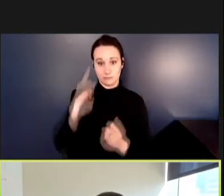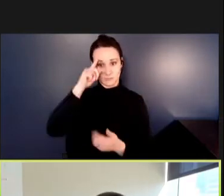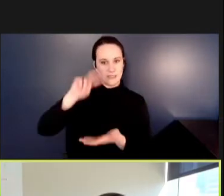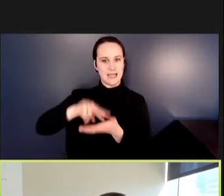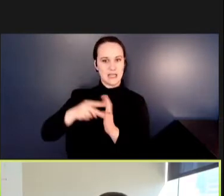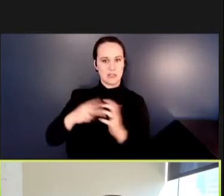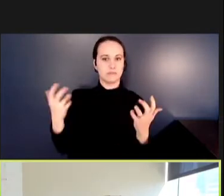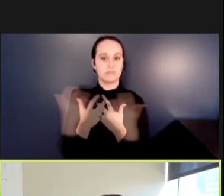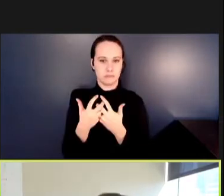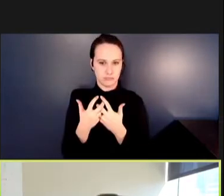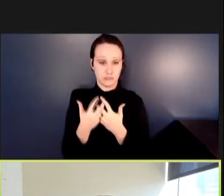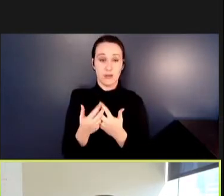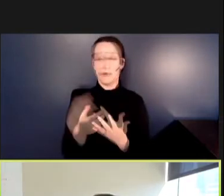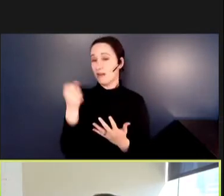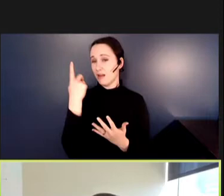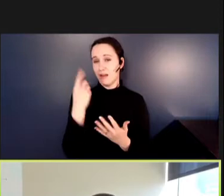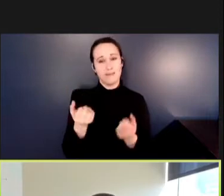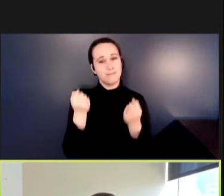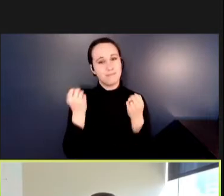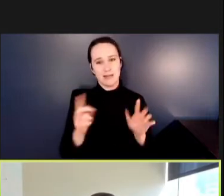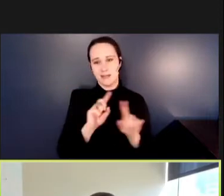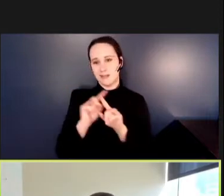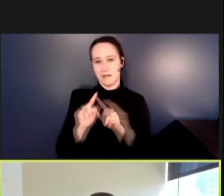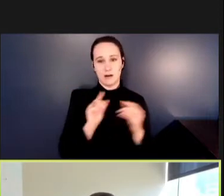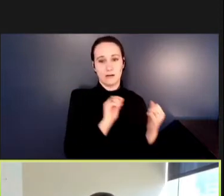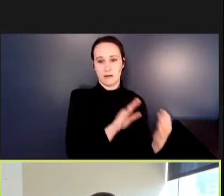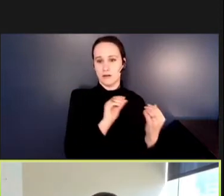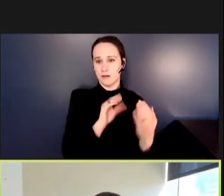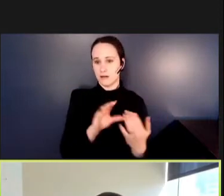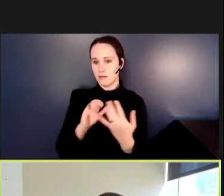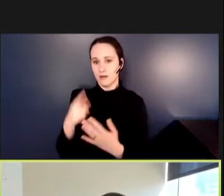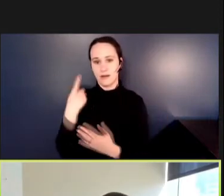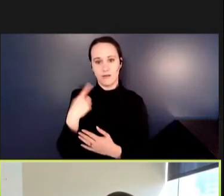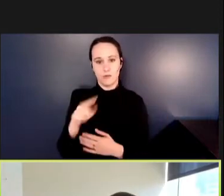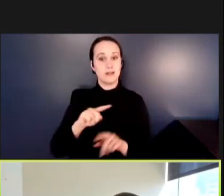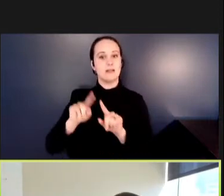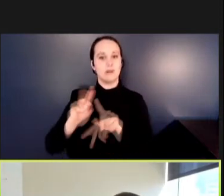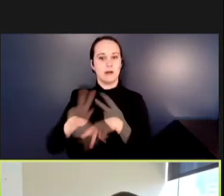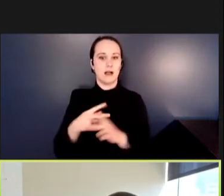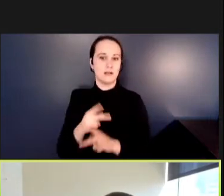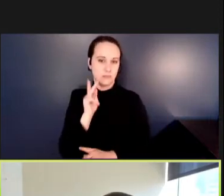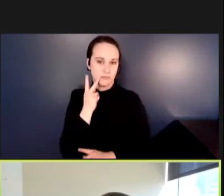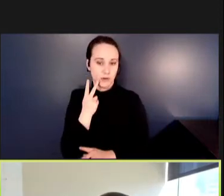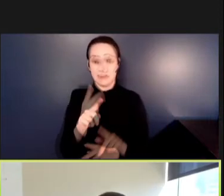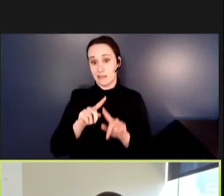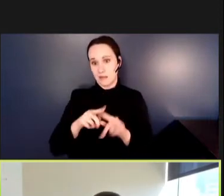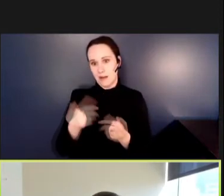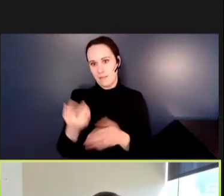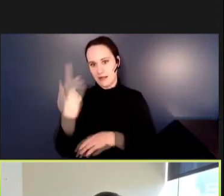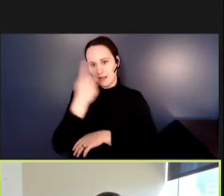be done in hundreds of variants of glycoproteins in a matter of days after we had sequence verified